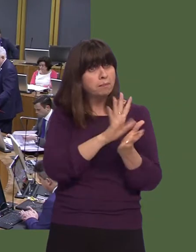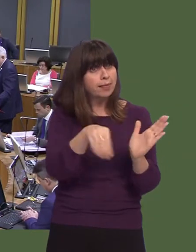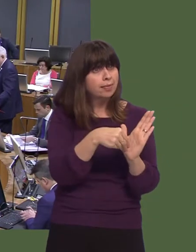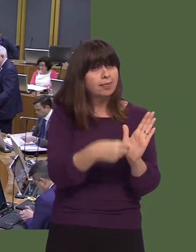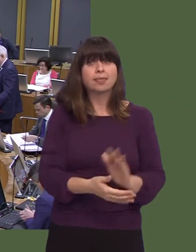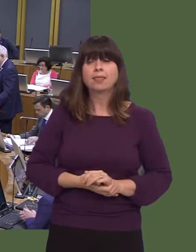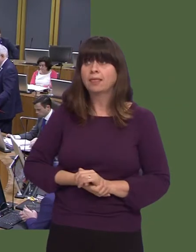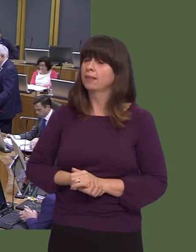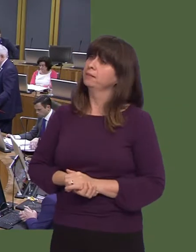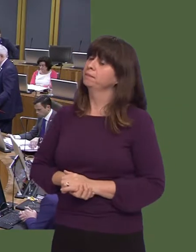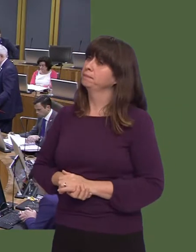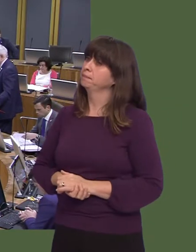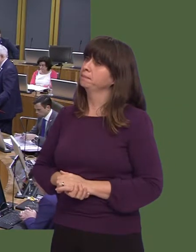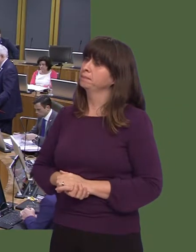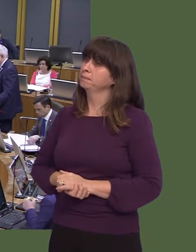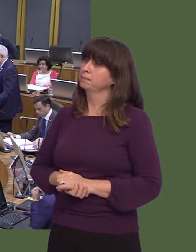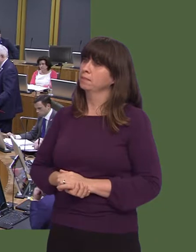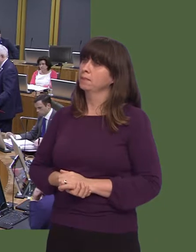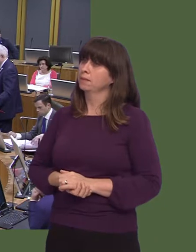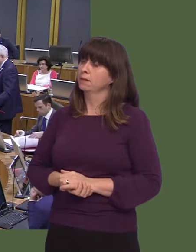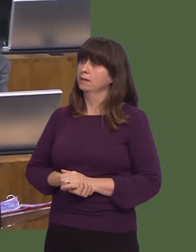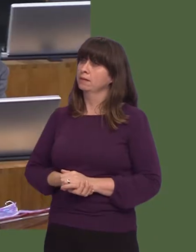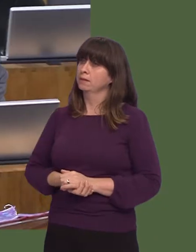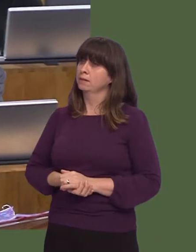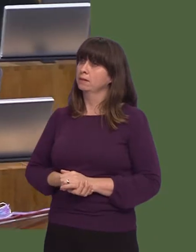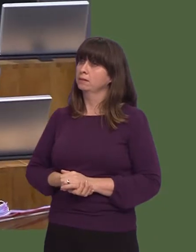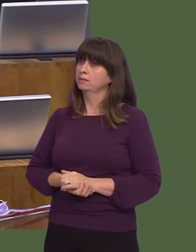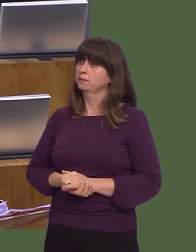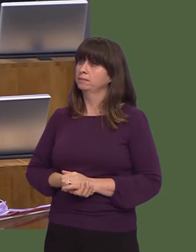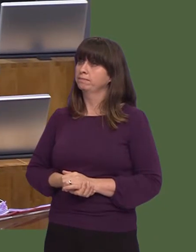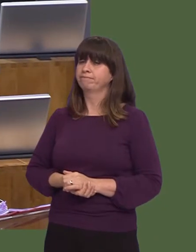Carwyn Jones AM: Wel, mae hynny'n rhywbeth, wrth gwrs, sy'n gorfod cael ei ystyried fel